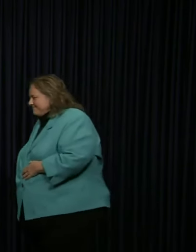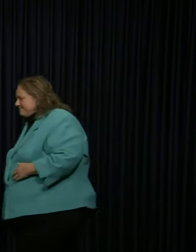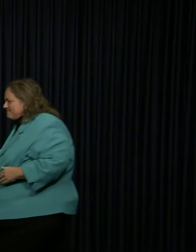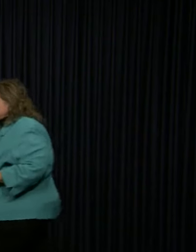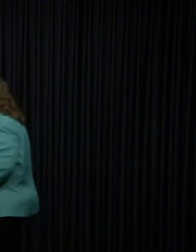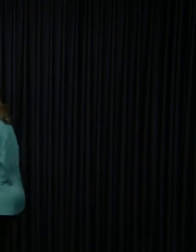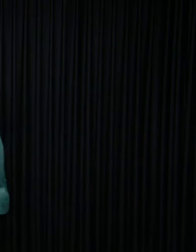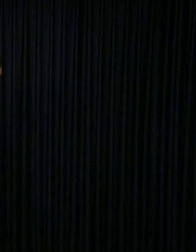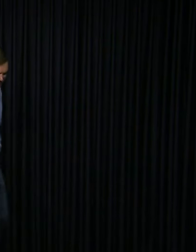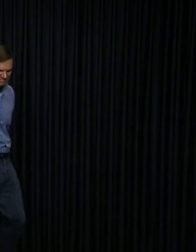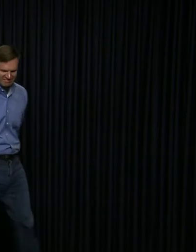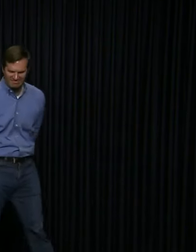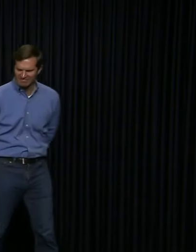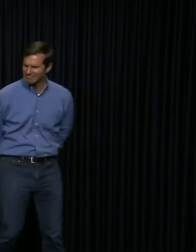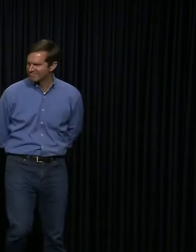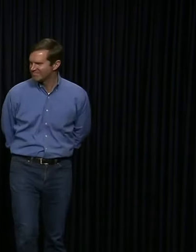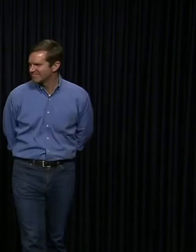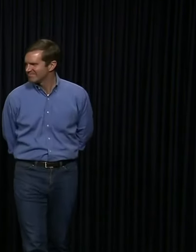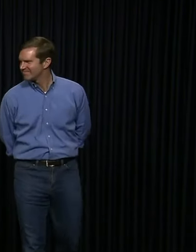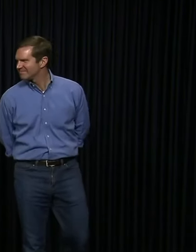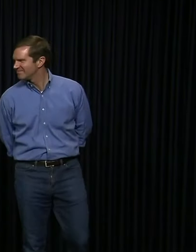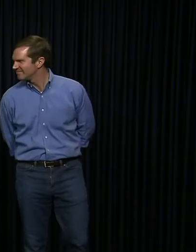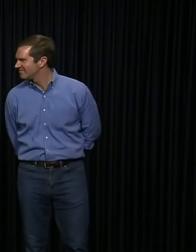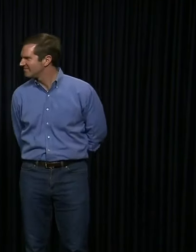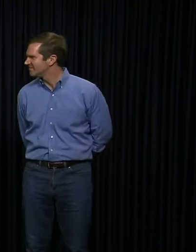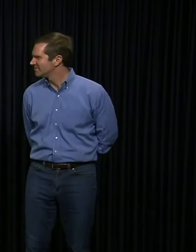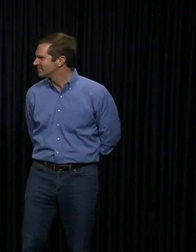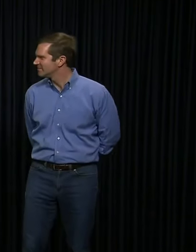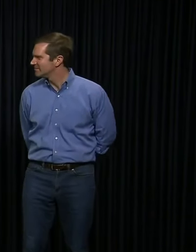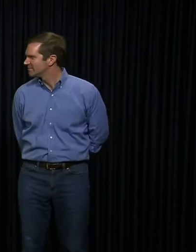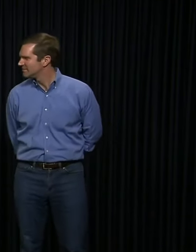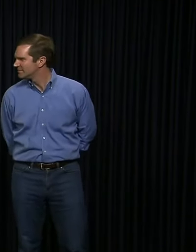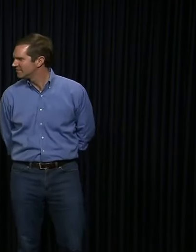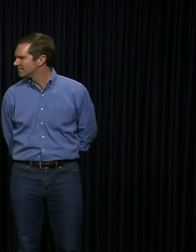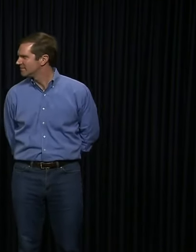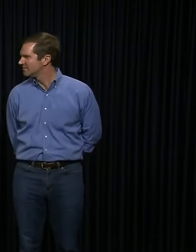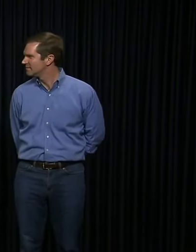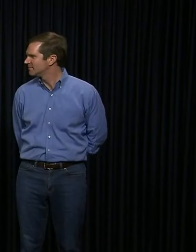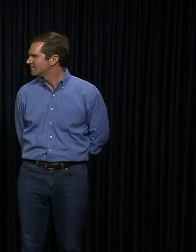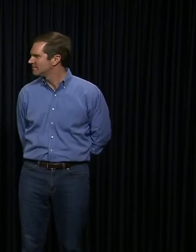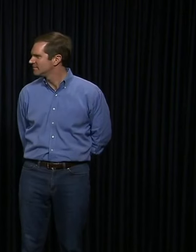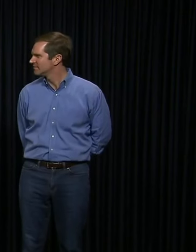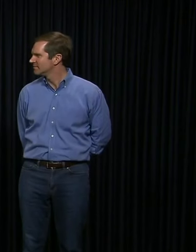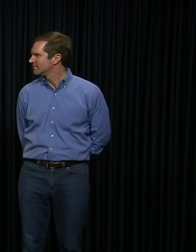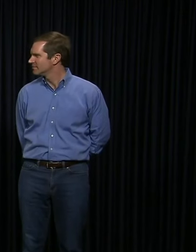CURVE. AND WHAT THAT MEANS IS YOU ARE REDUCING THE NUMBER OF CASES WE